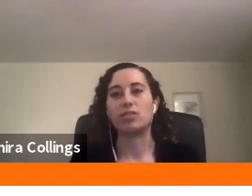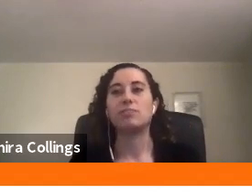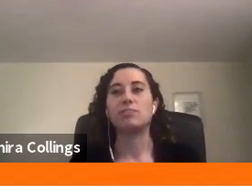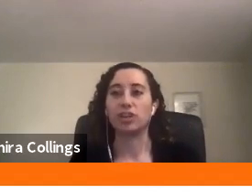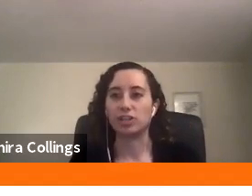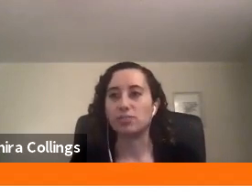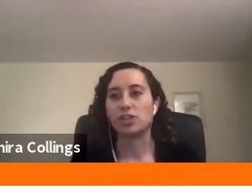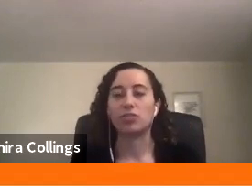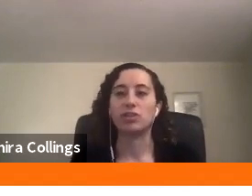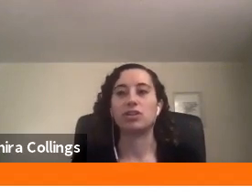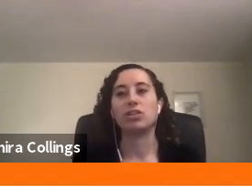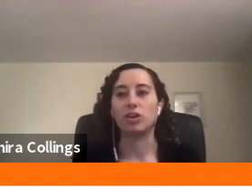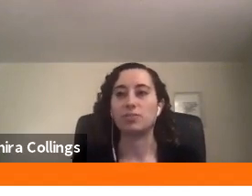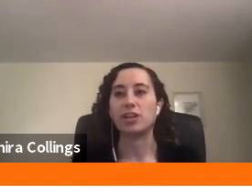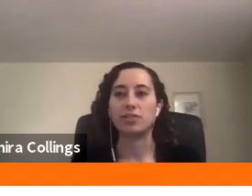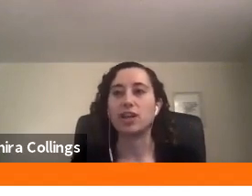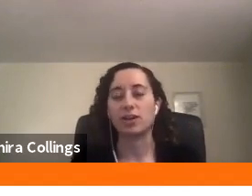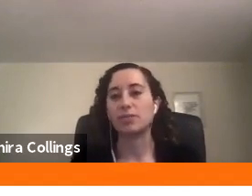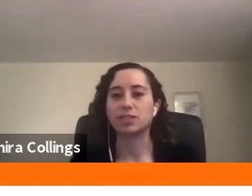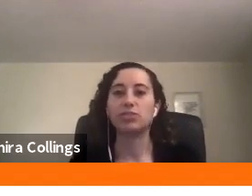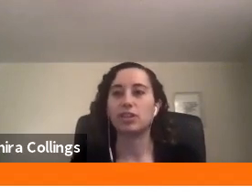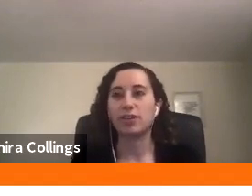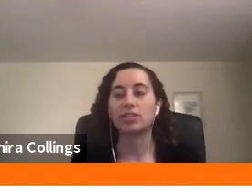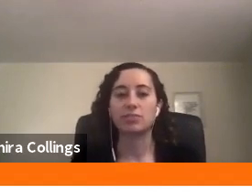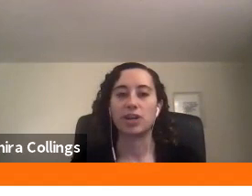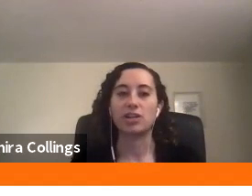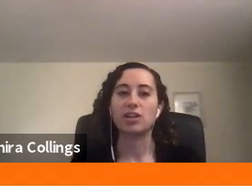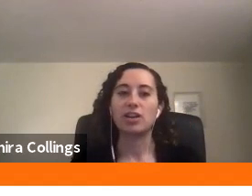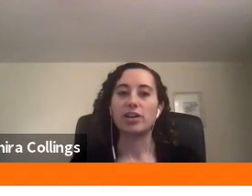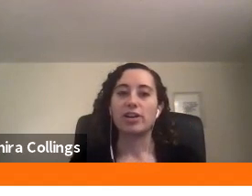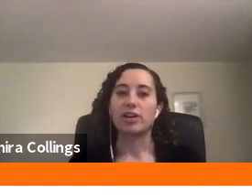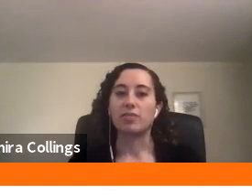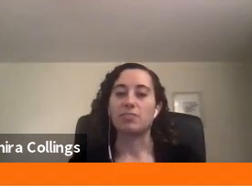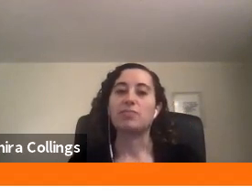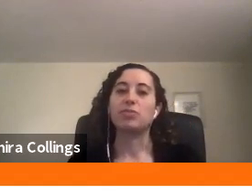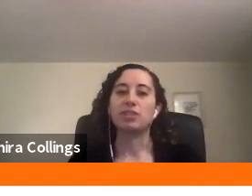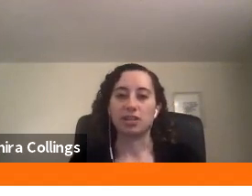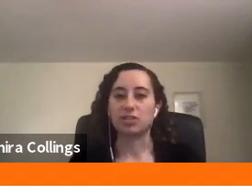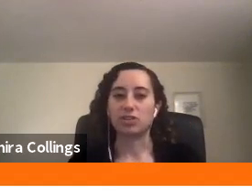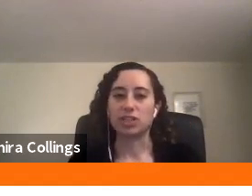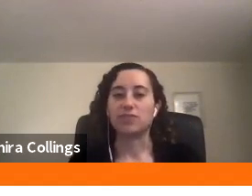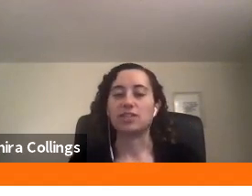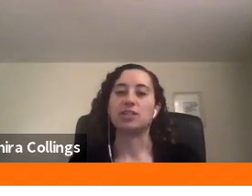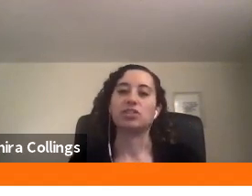even can induce paranoia and